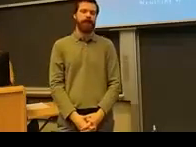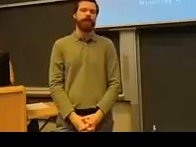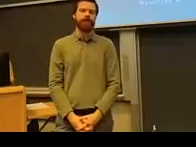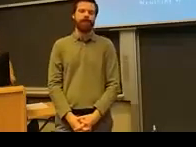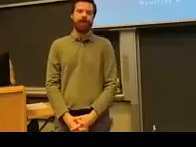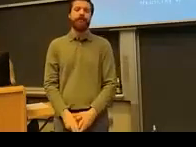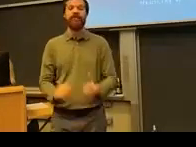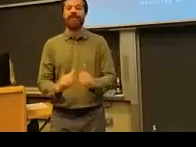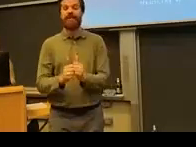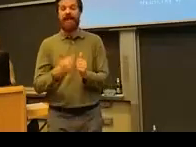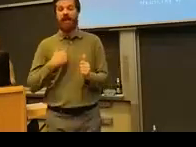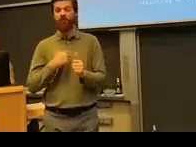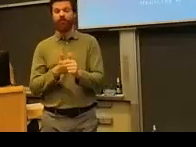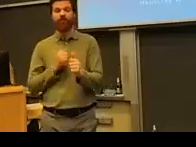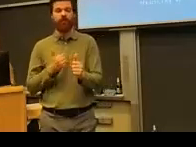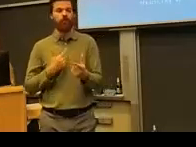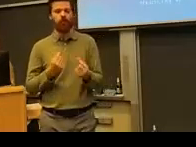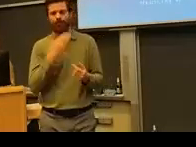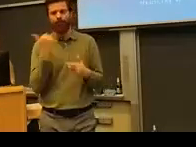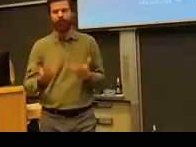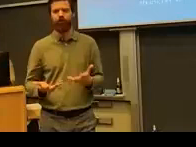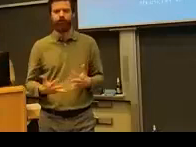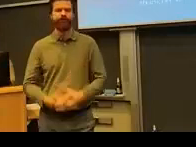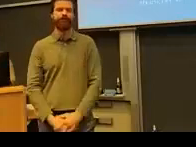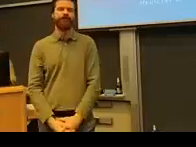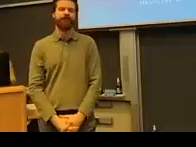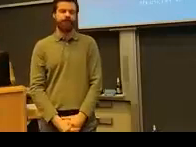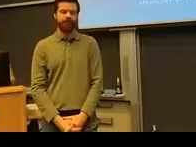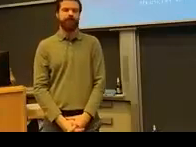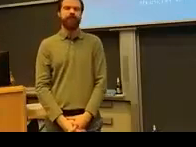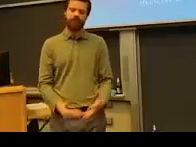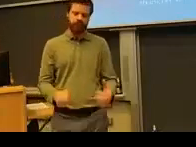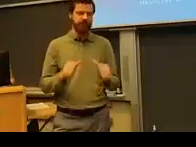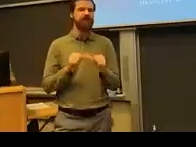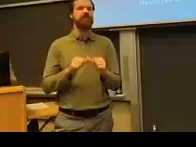do we prevent this so what can we do better um so continuing to treat those physical and emotional